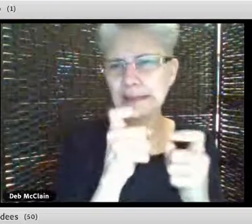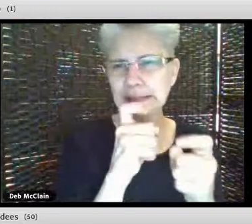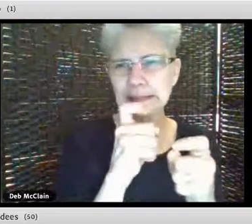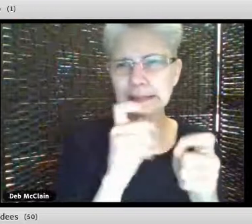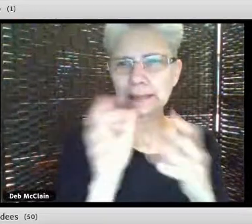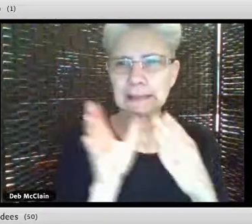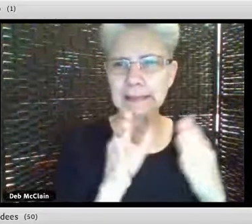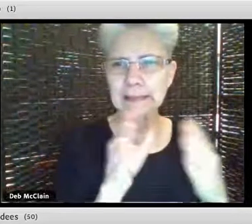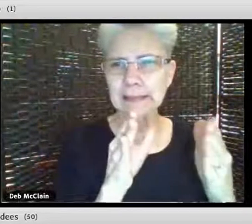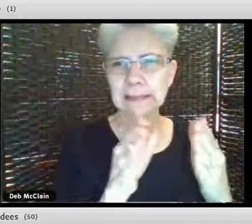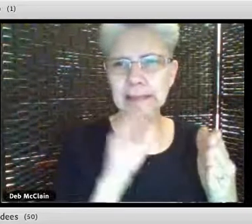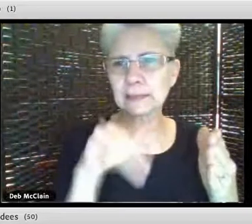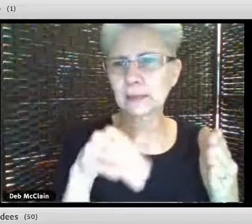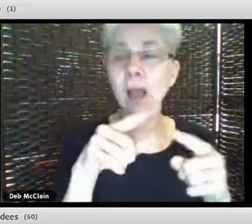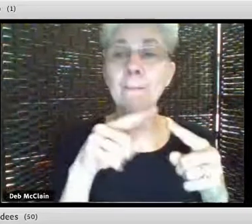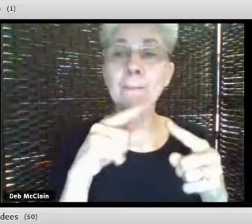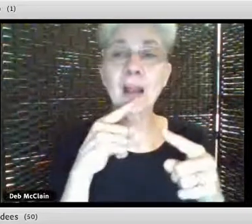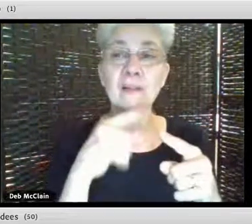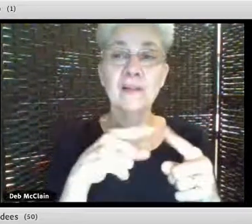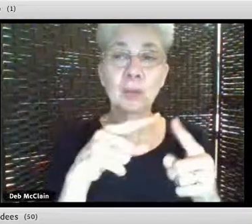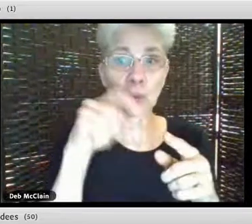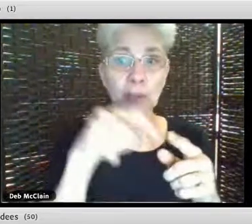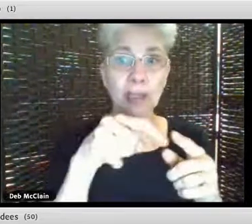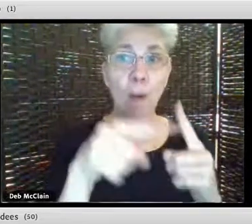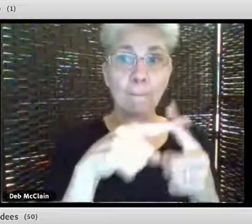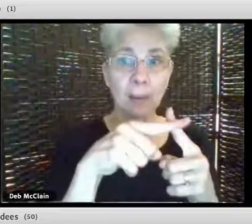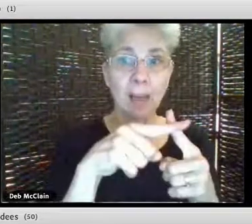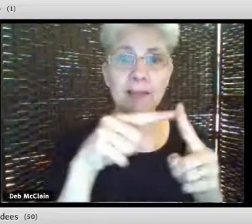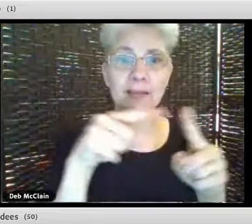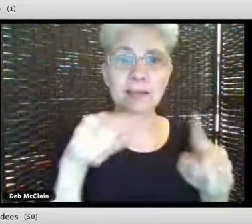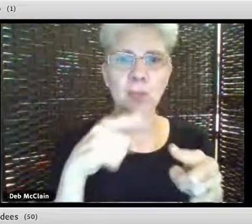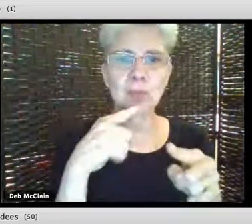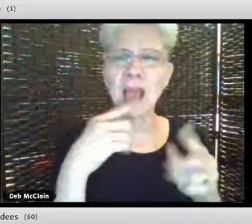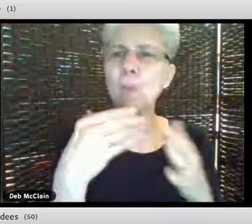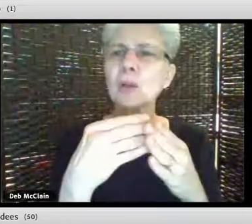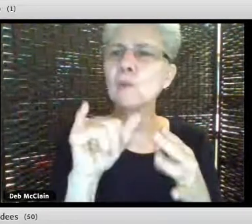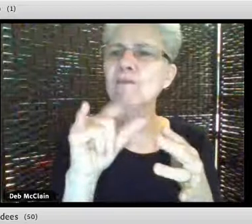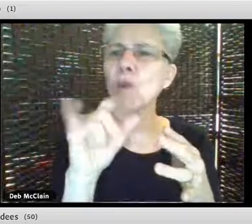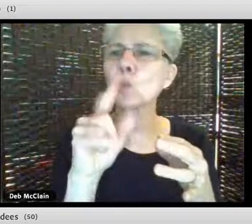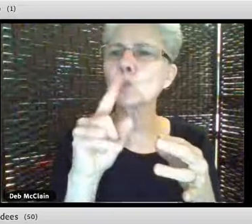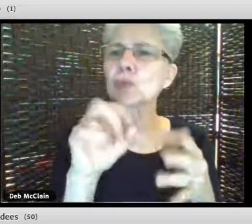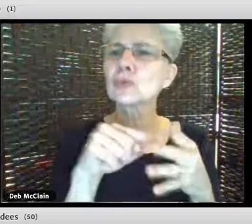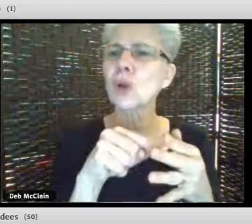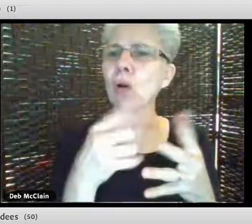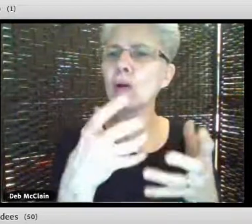so if you click on the plus sign, you can say, "Hey, I would like a new folder." Click on that.